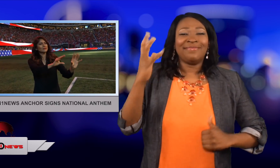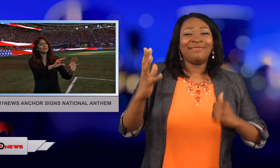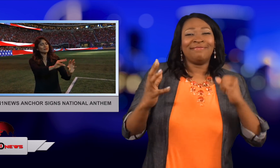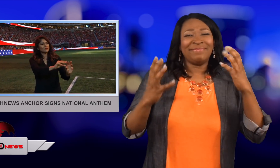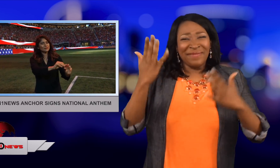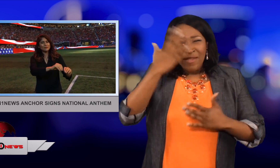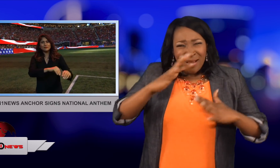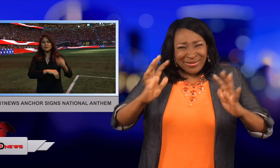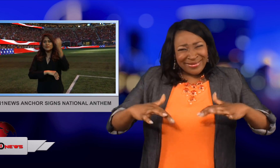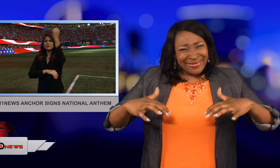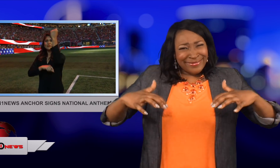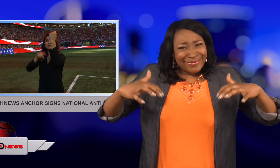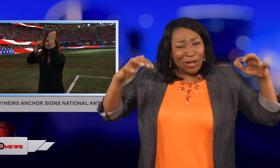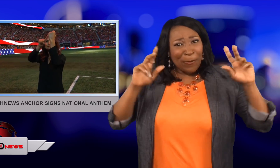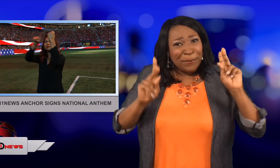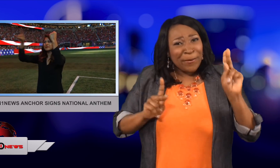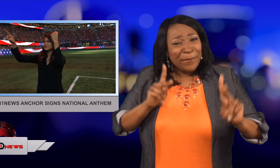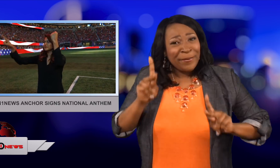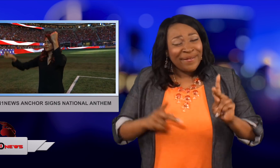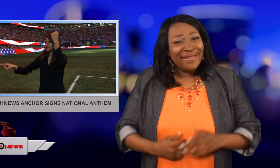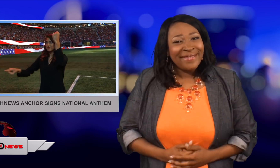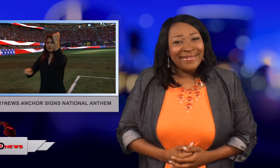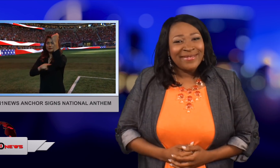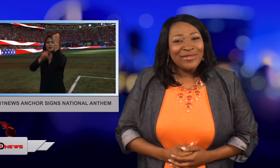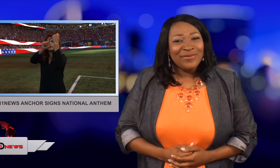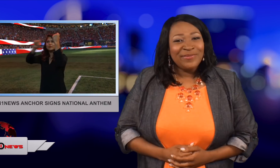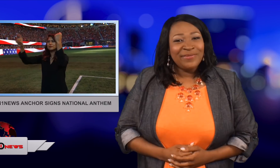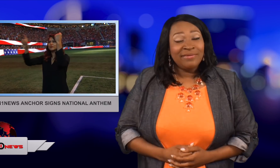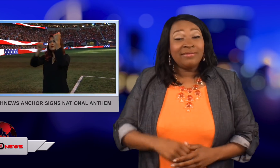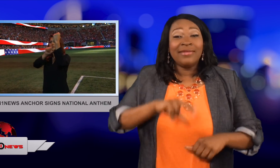United soccer game against Orlando City.